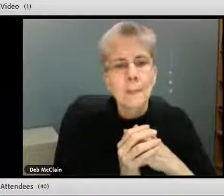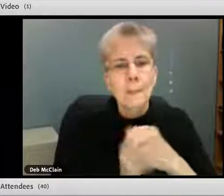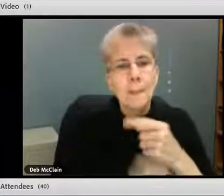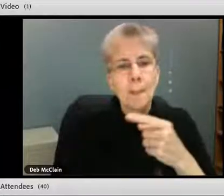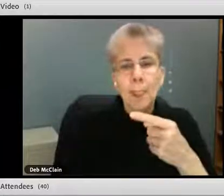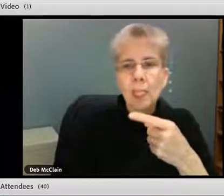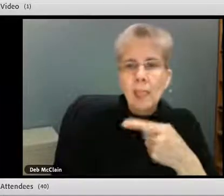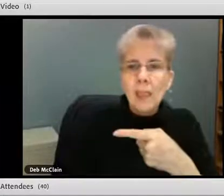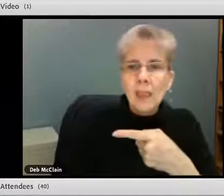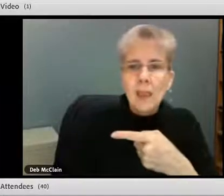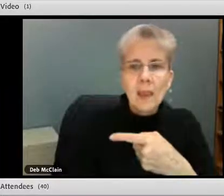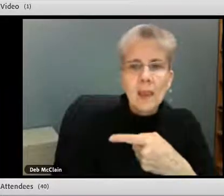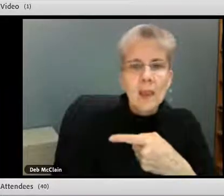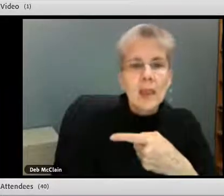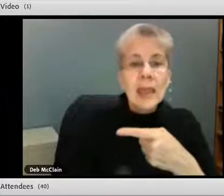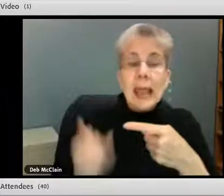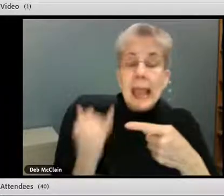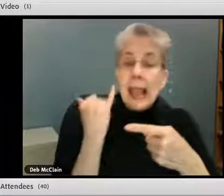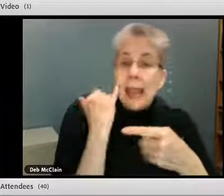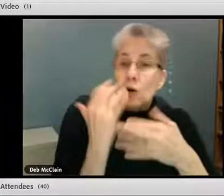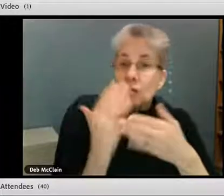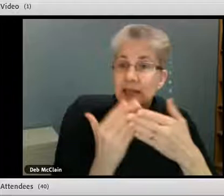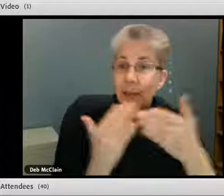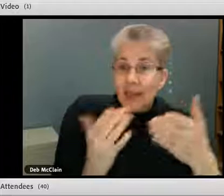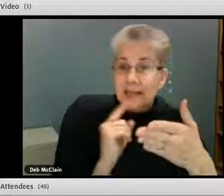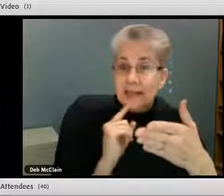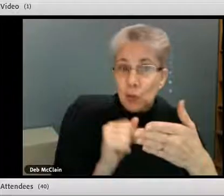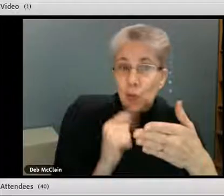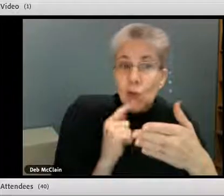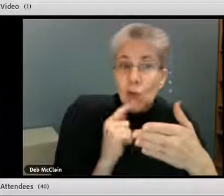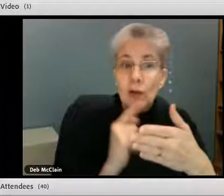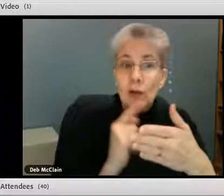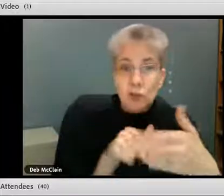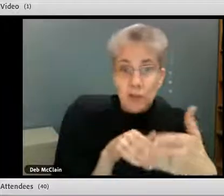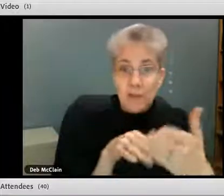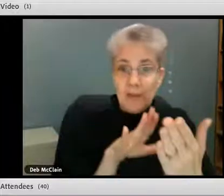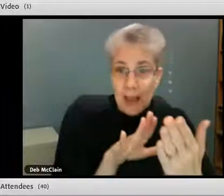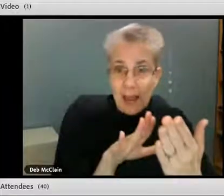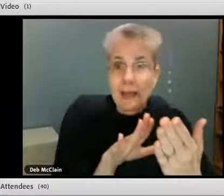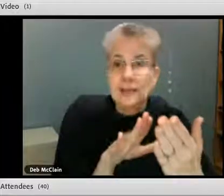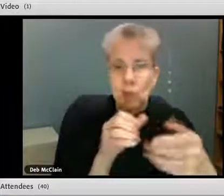So, here are some of the things that you are gonna run into and see what you're gonna use.